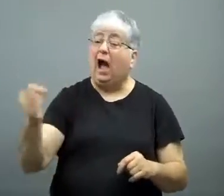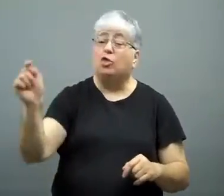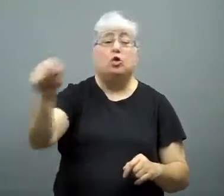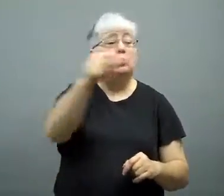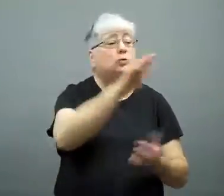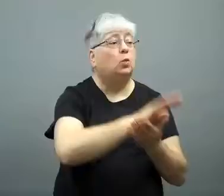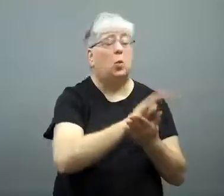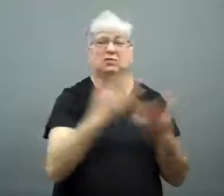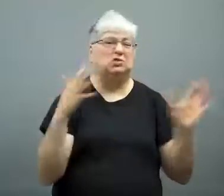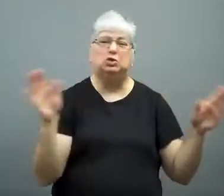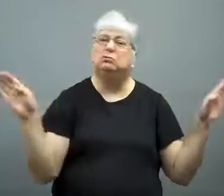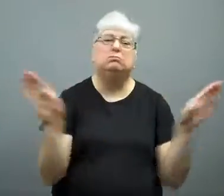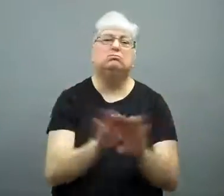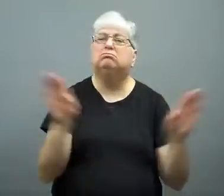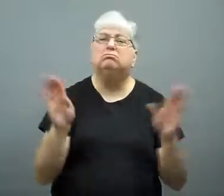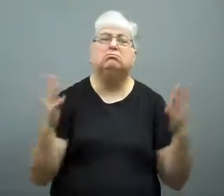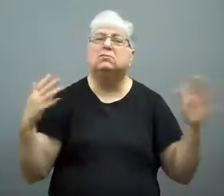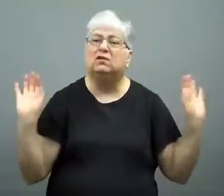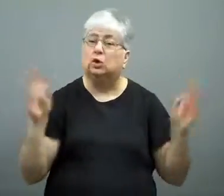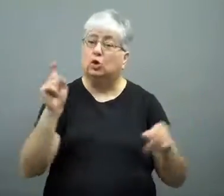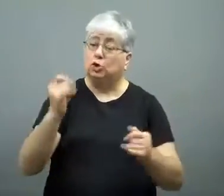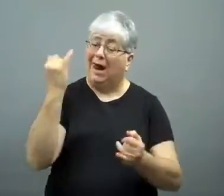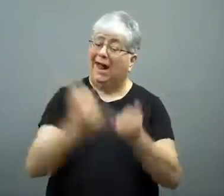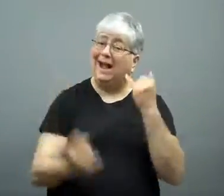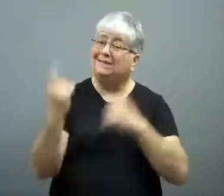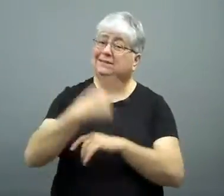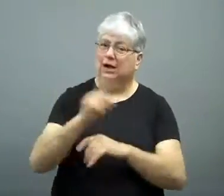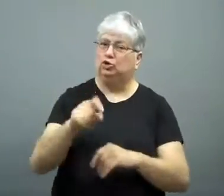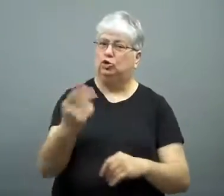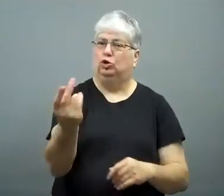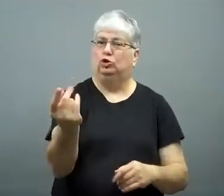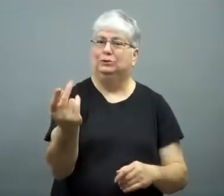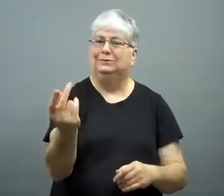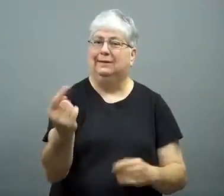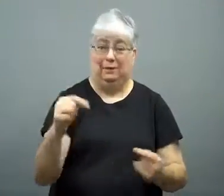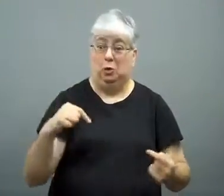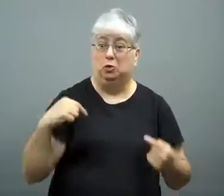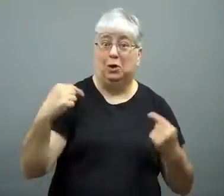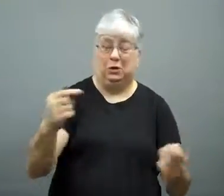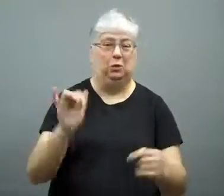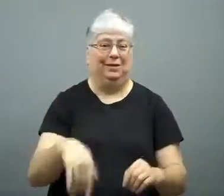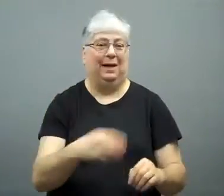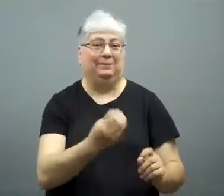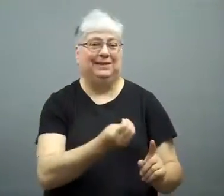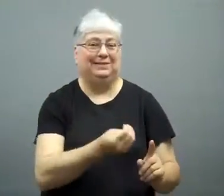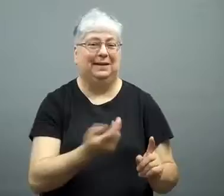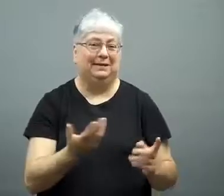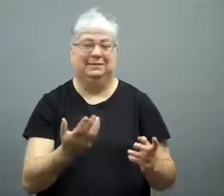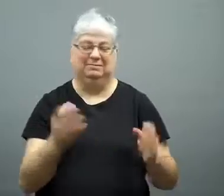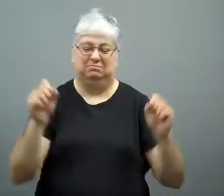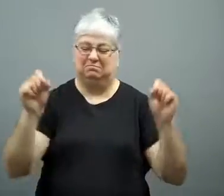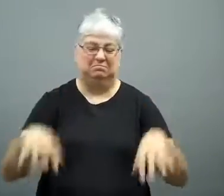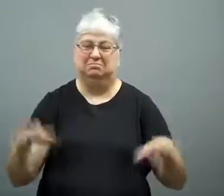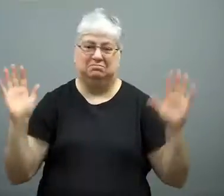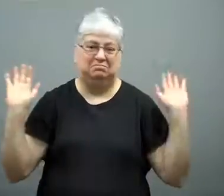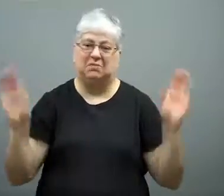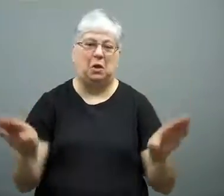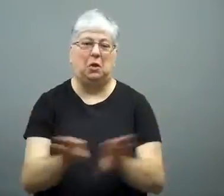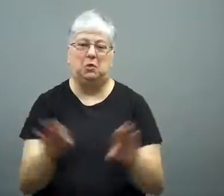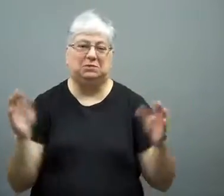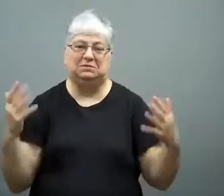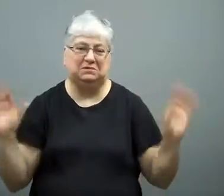All other schools are closed for the year. The last day was to have been Thursday.